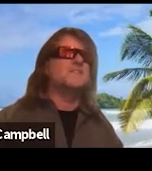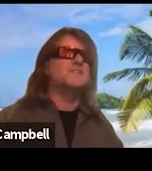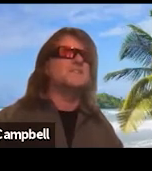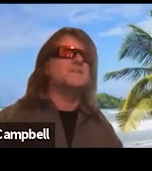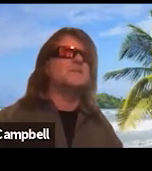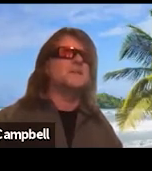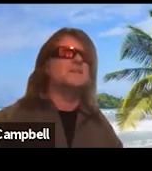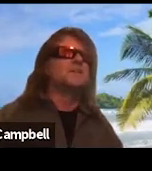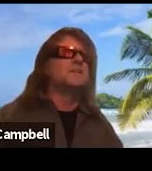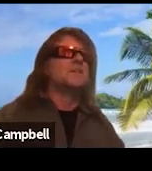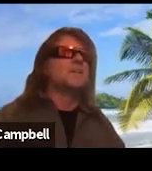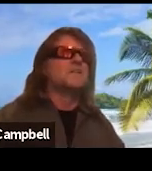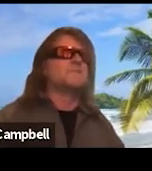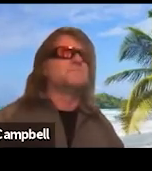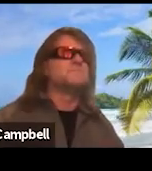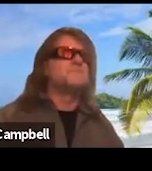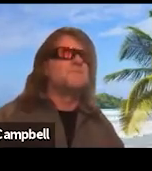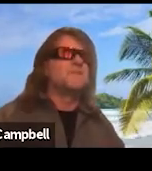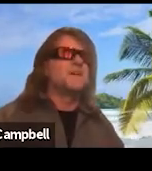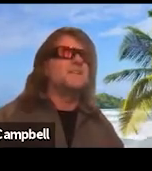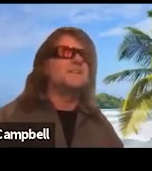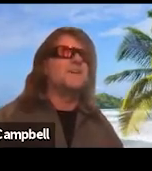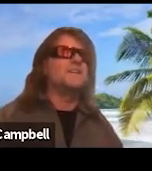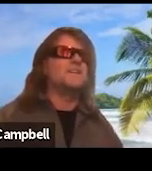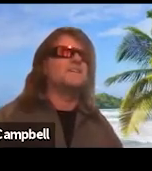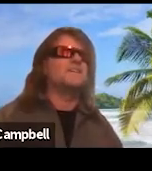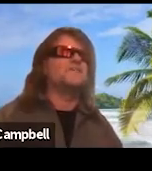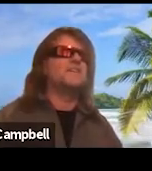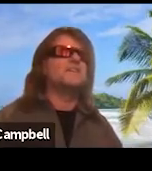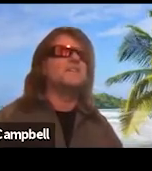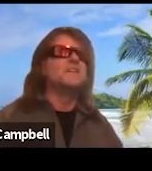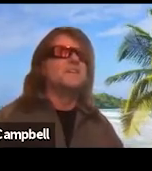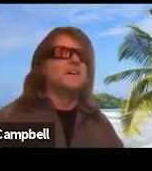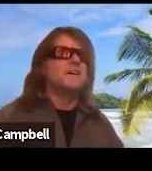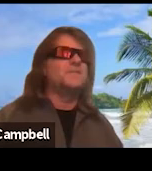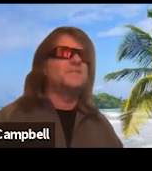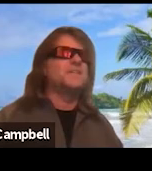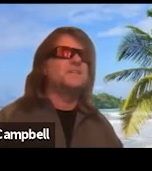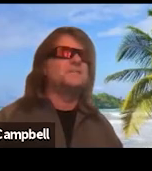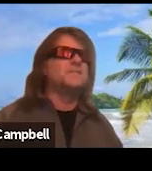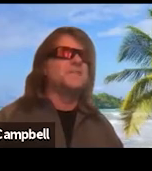Everything is going to be okay." I think, finally, I would just say,